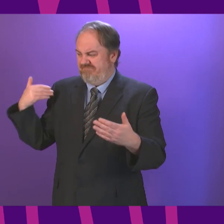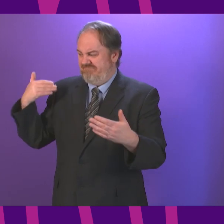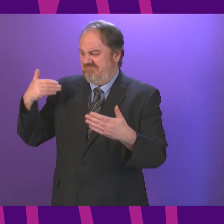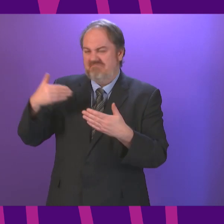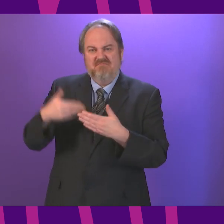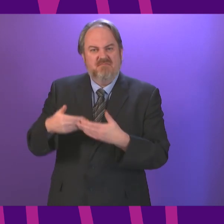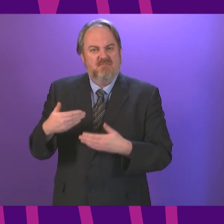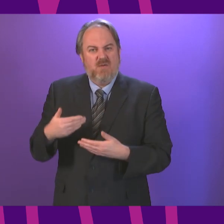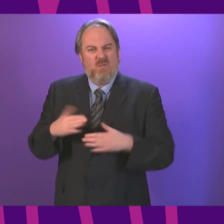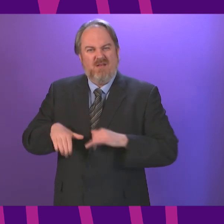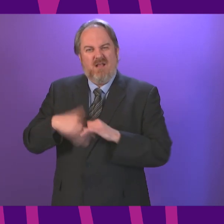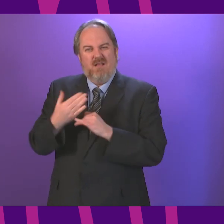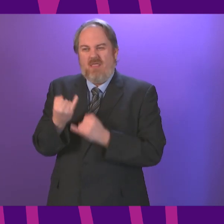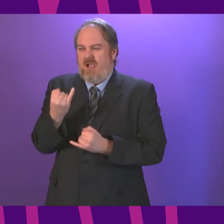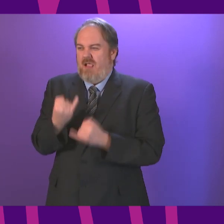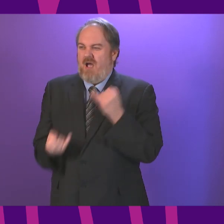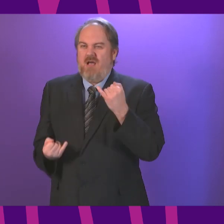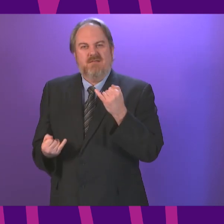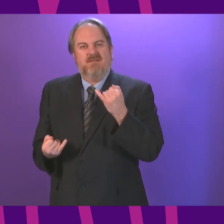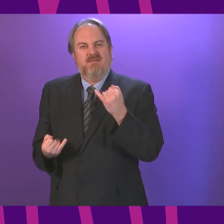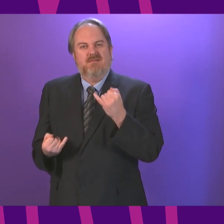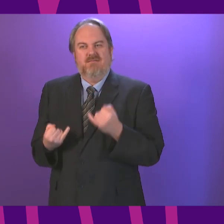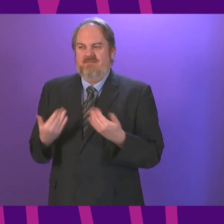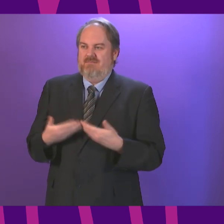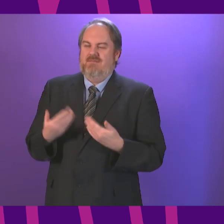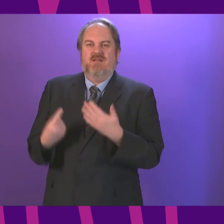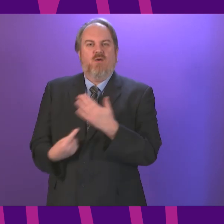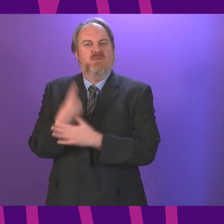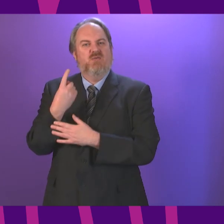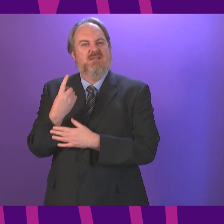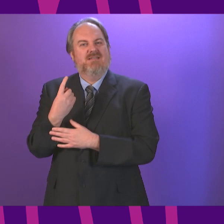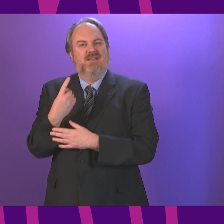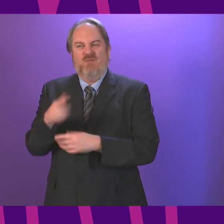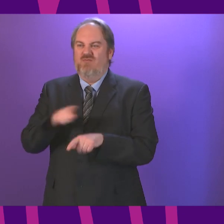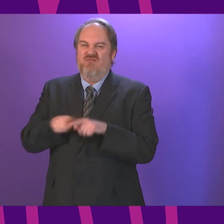but she has chosen to indulge in smears instead of focusing on the issues that